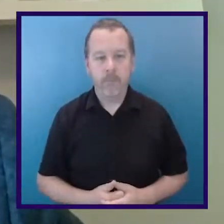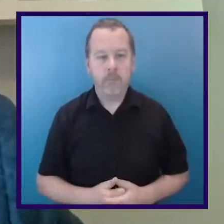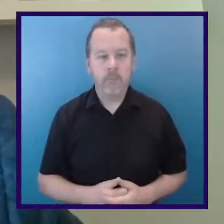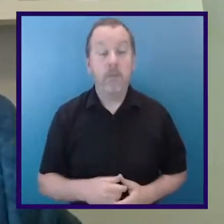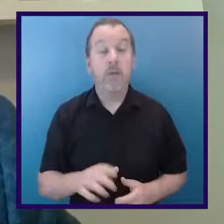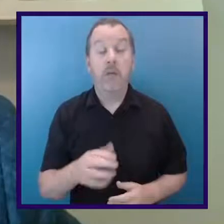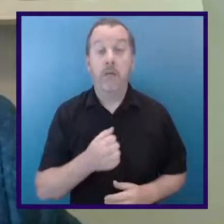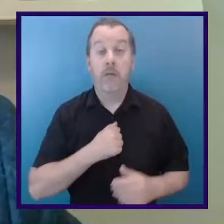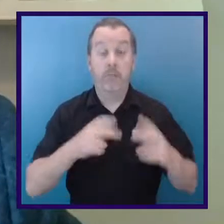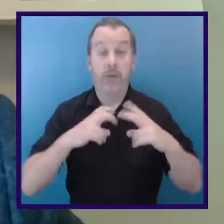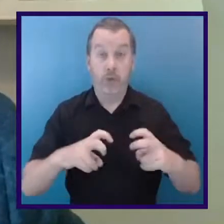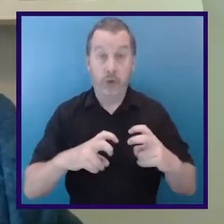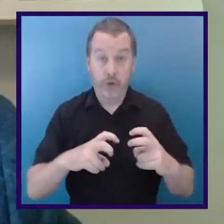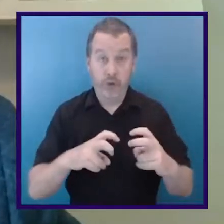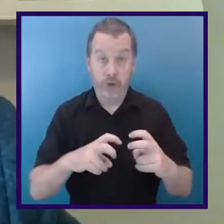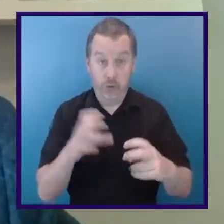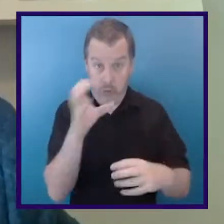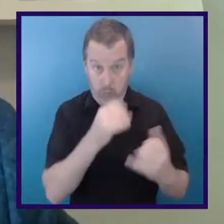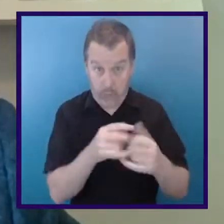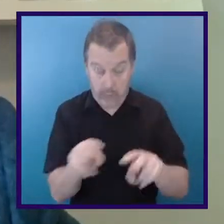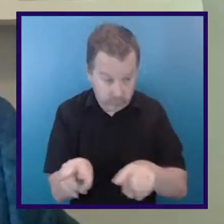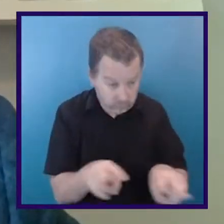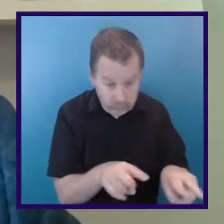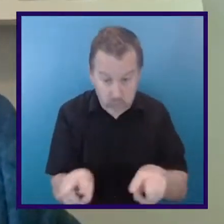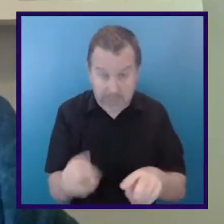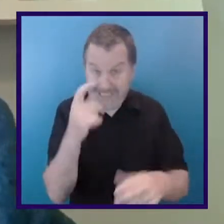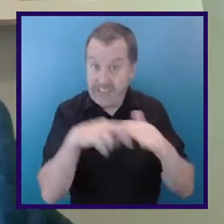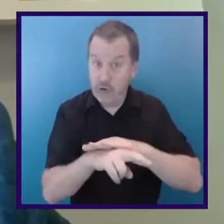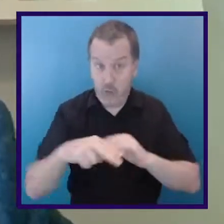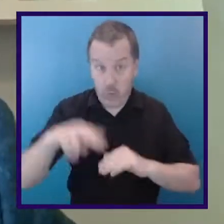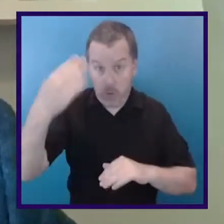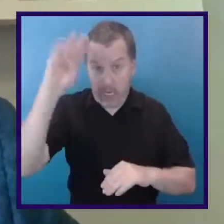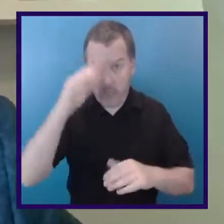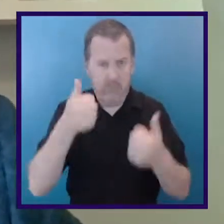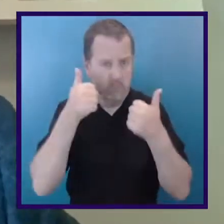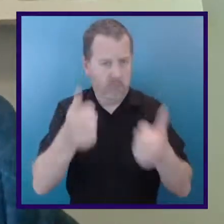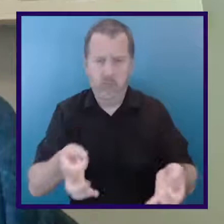From my research, the teachers in Northern Ireland are doing an outstanding job and working